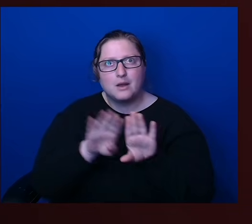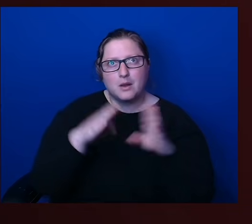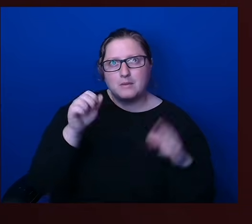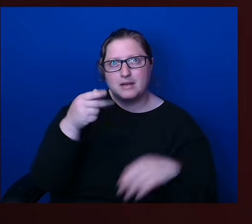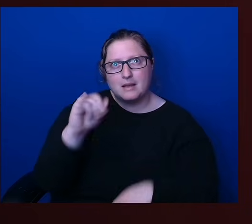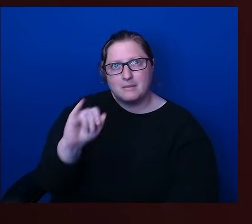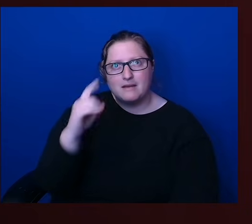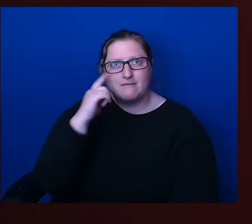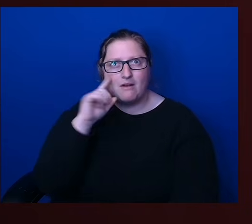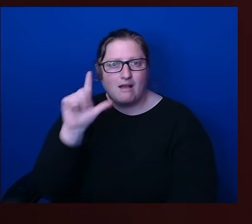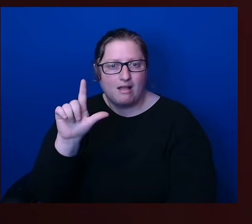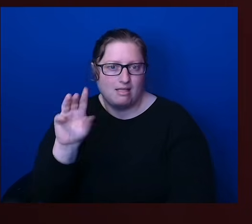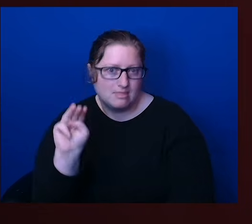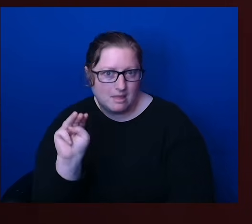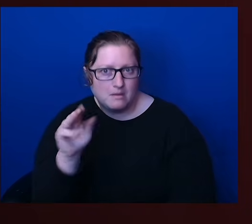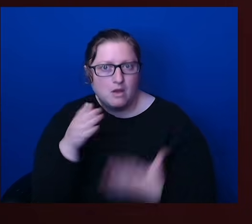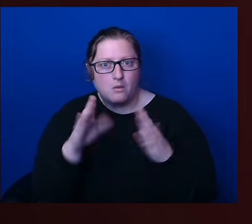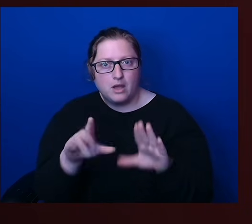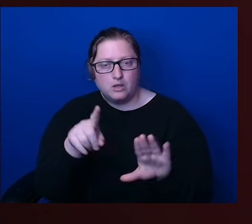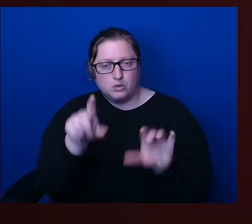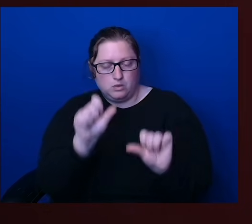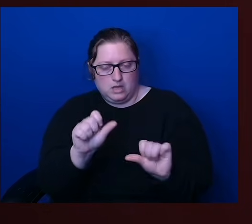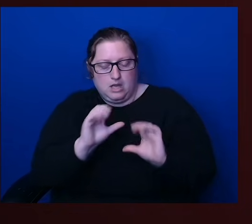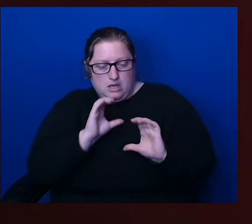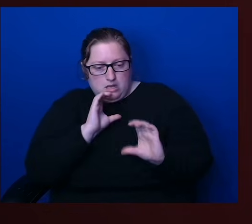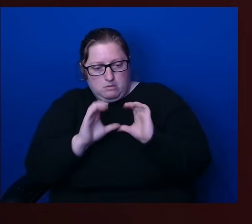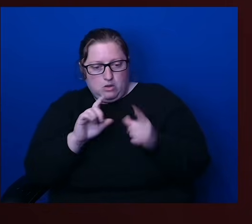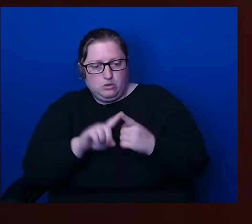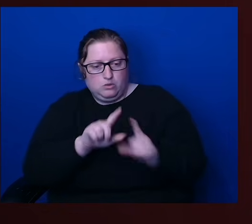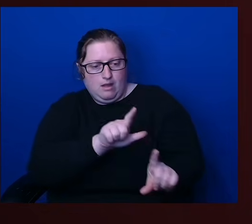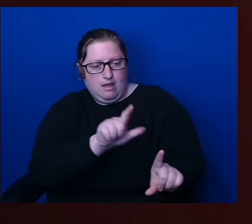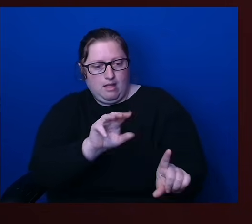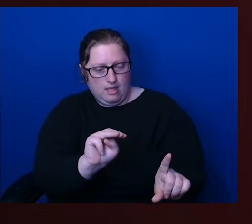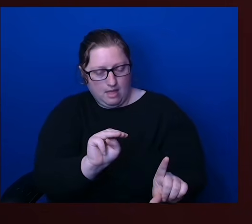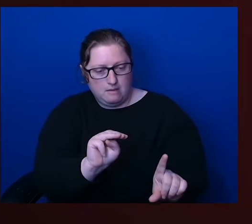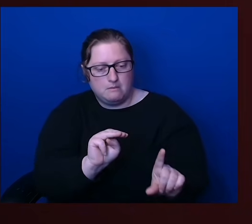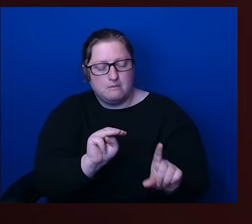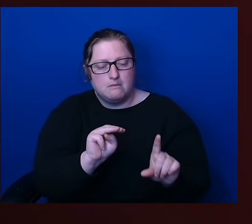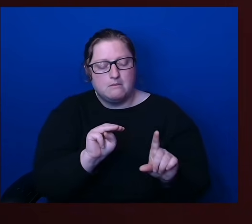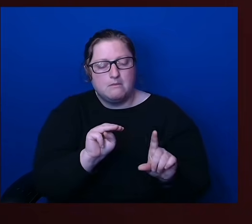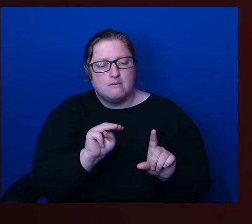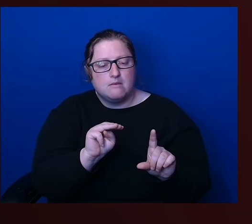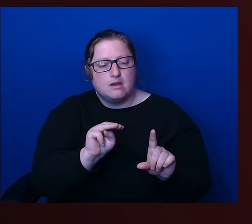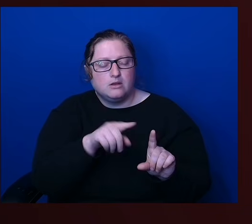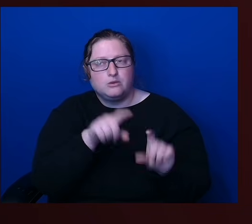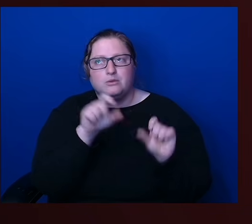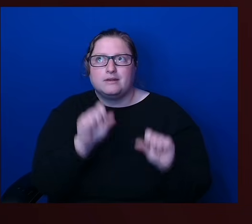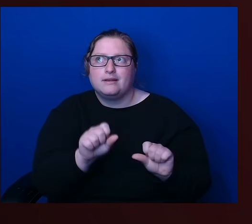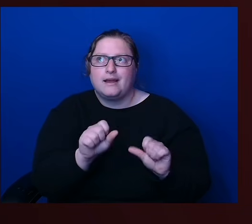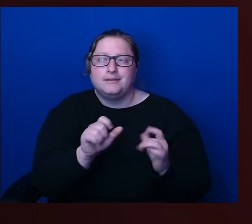It's a way for you to talk to the LLM in a way that you can say, "Go do something that I want you to